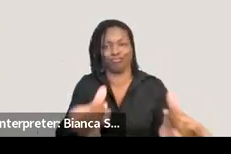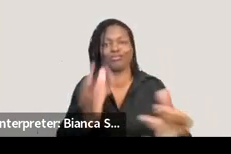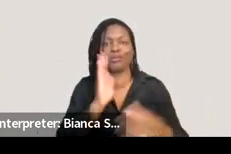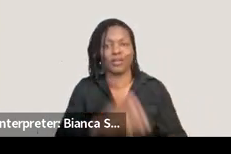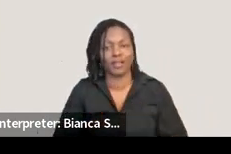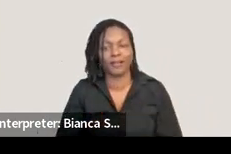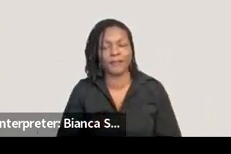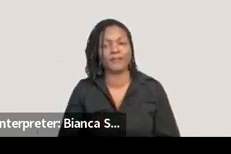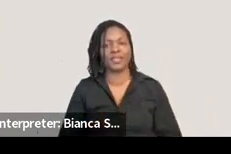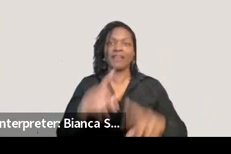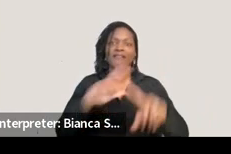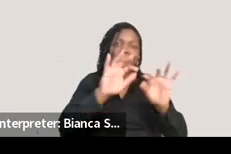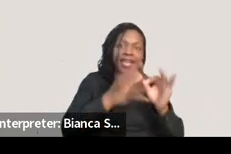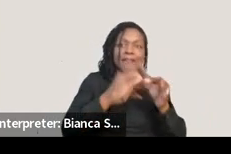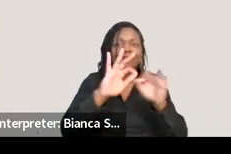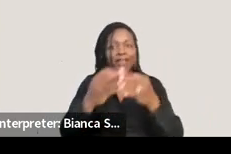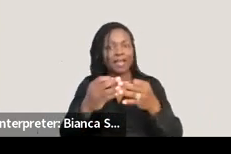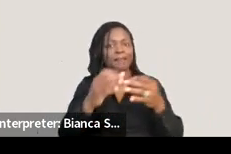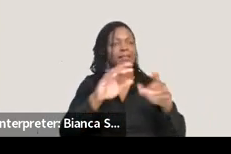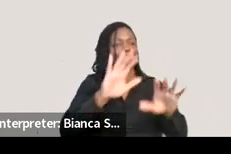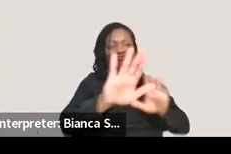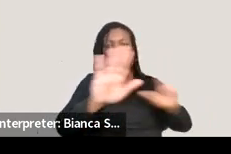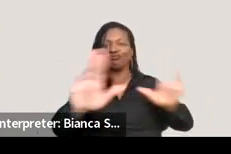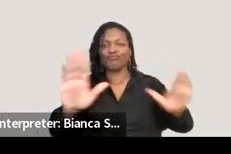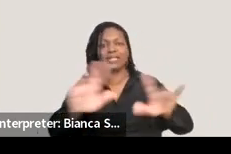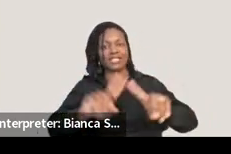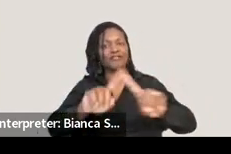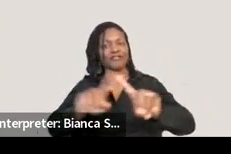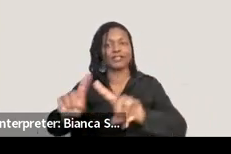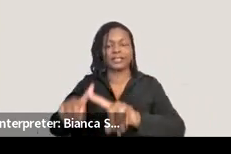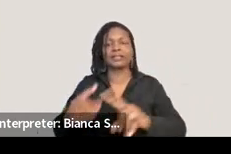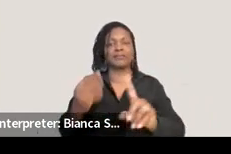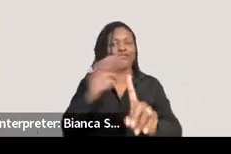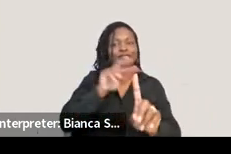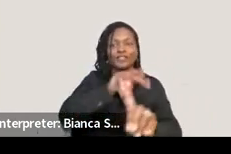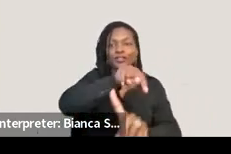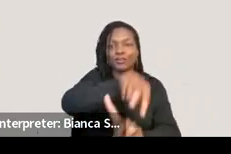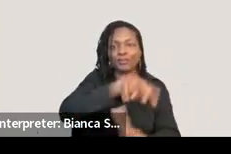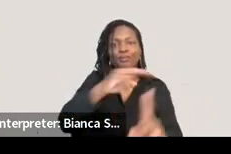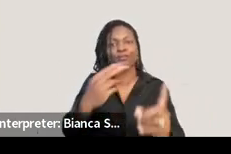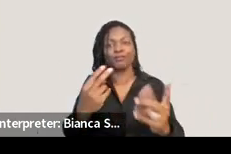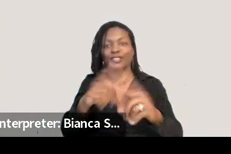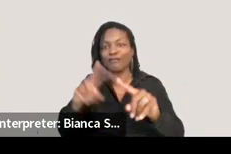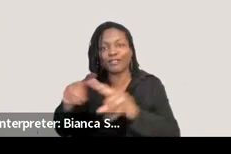But in doing so, be very respectful of that. It is not up to us to question or suggest anything.